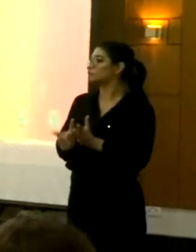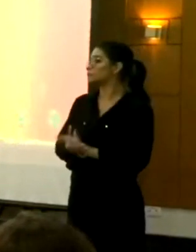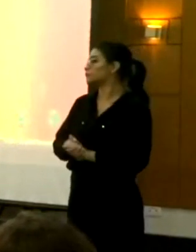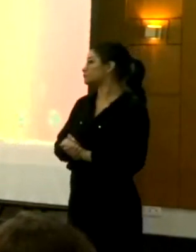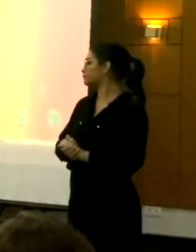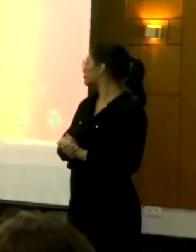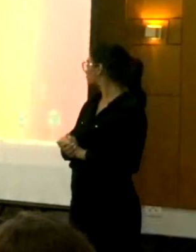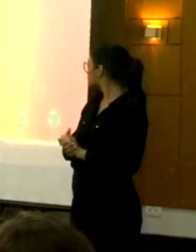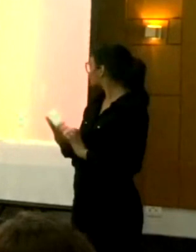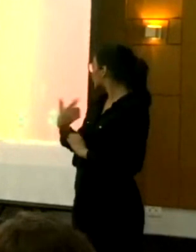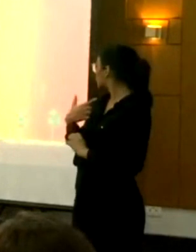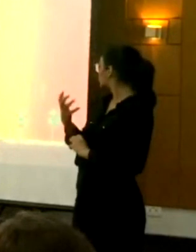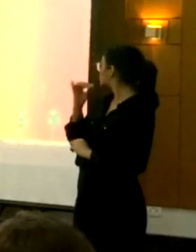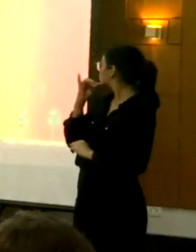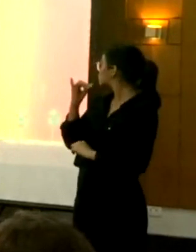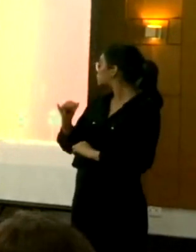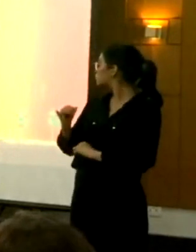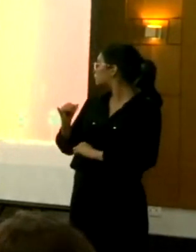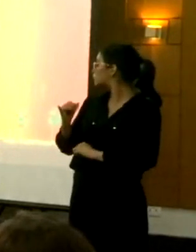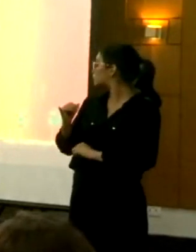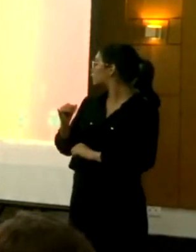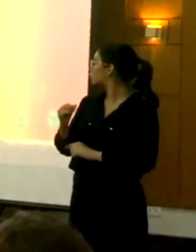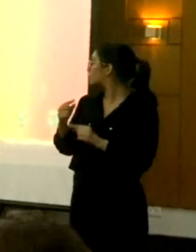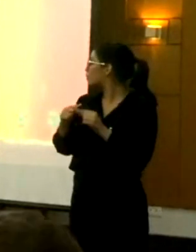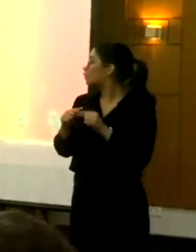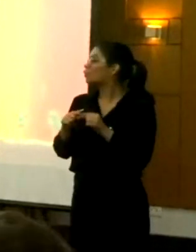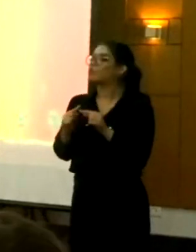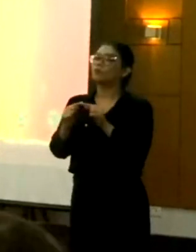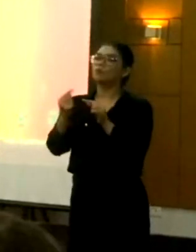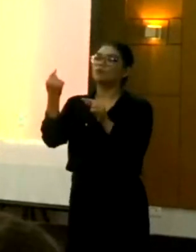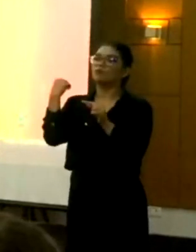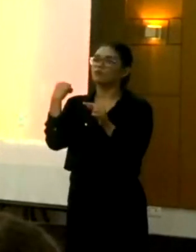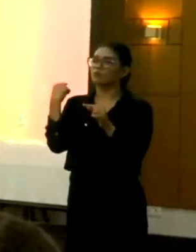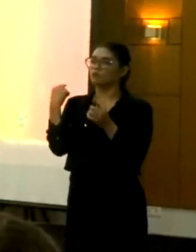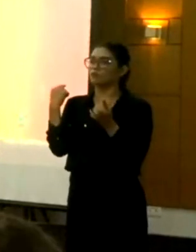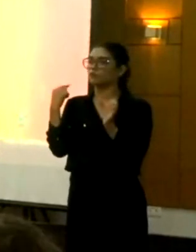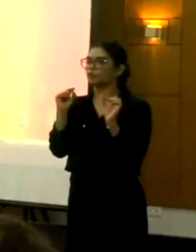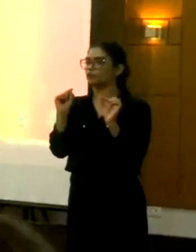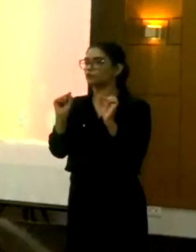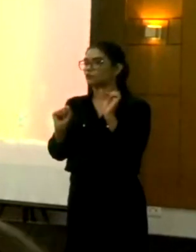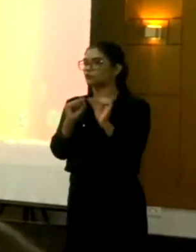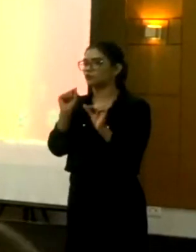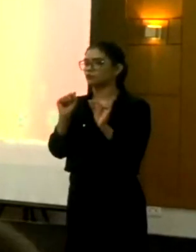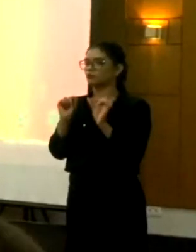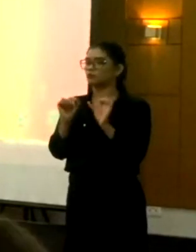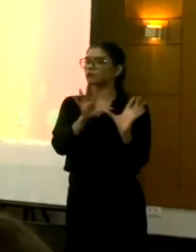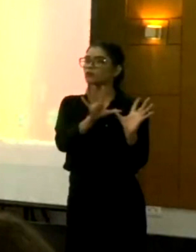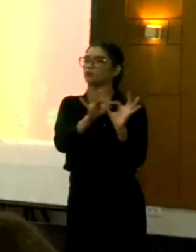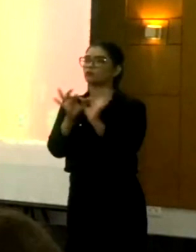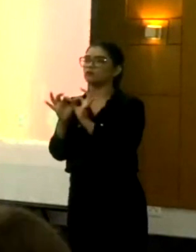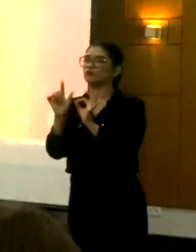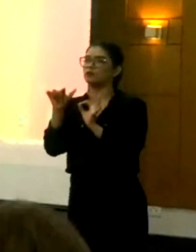I would say that the background there is essentially in the Amazon it is forest cover Forest cover